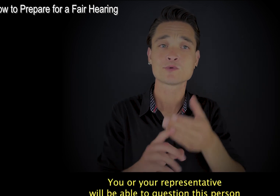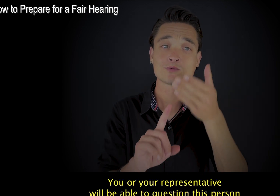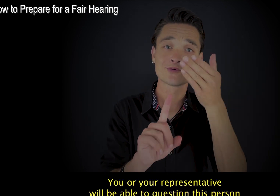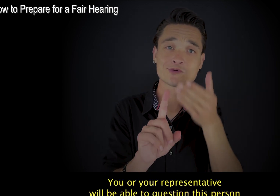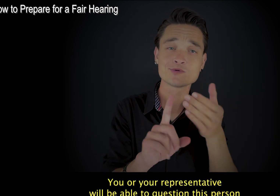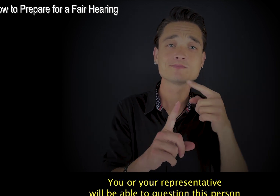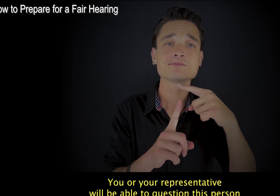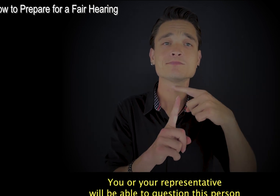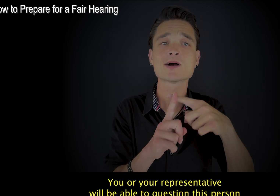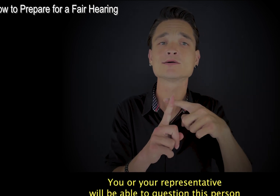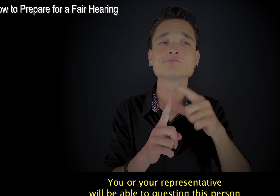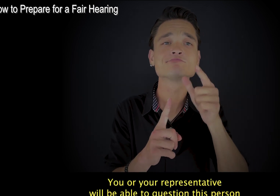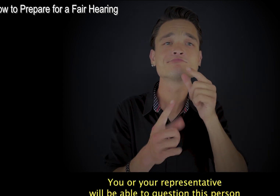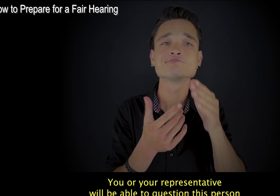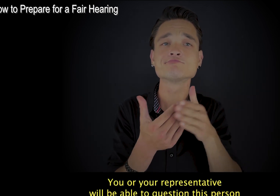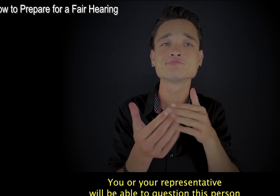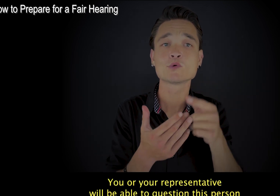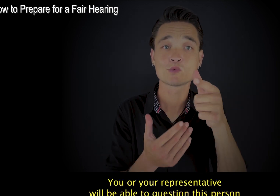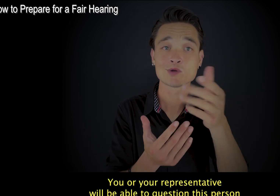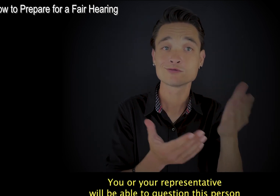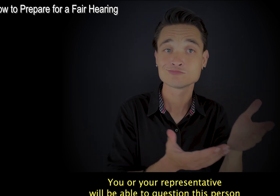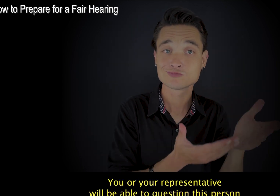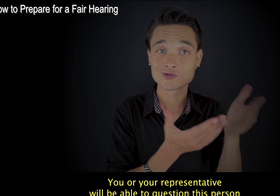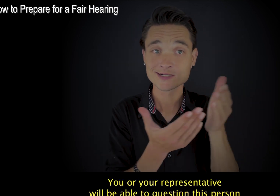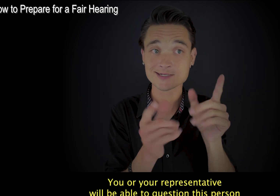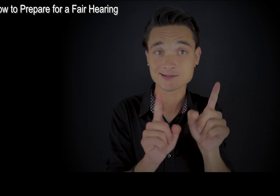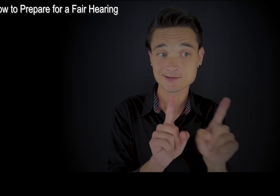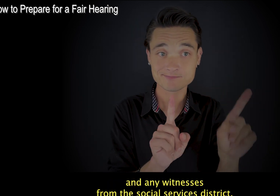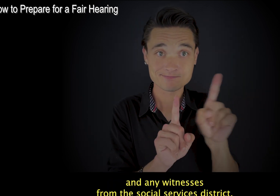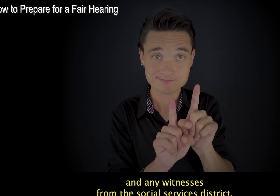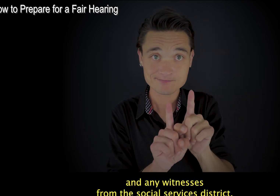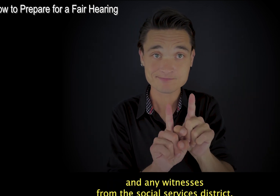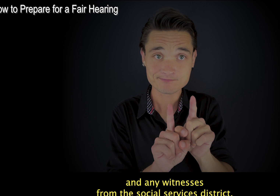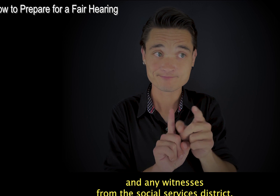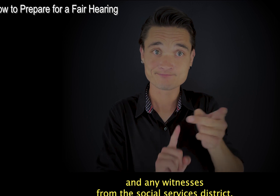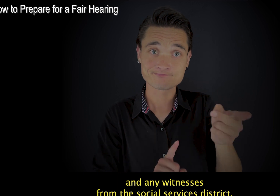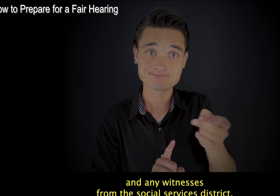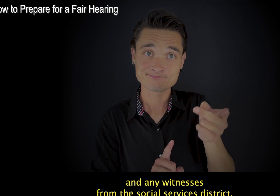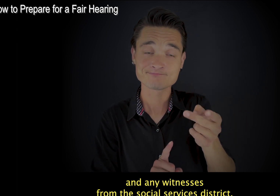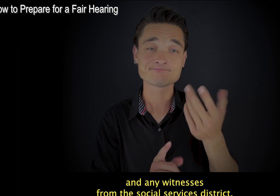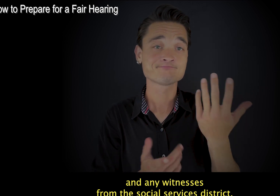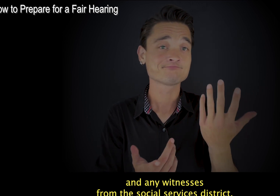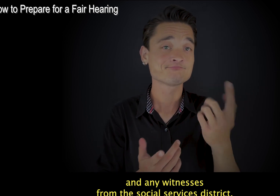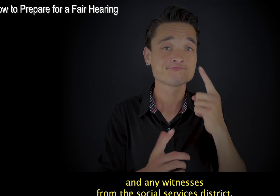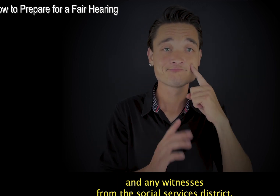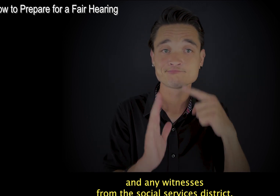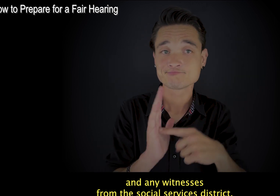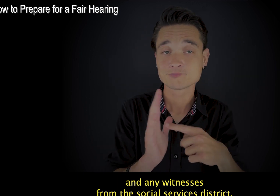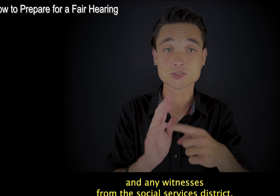You or your representative will be able to question this person and any witnesses from the social services district.